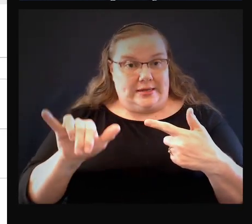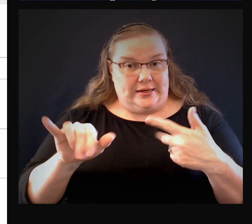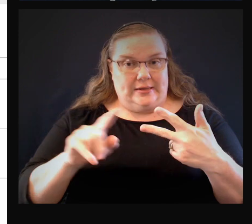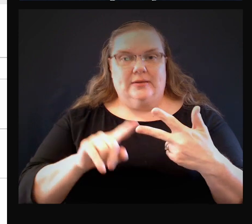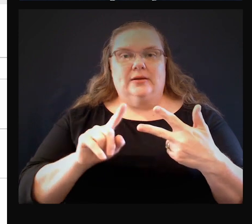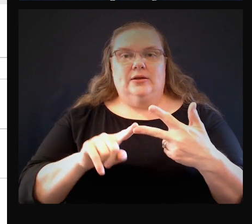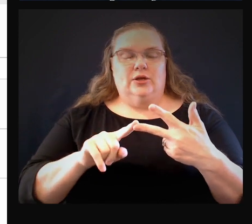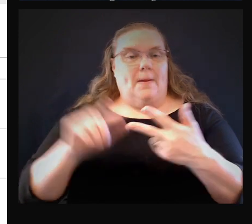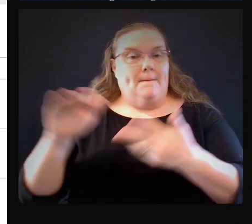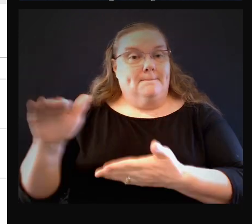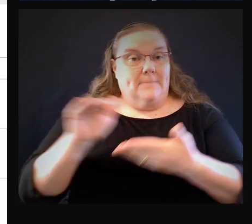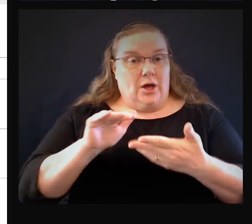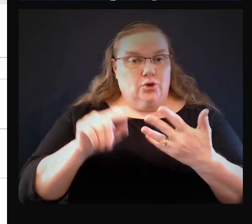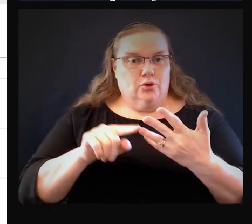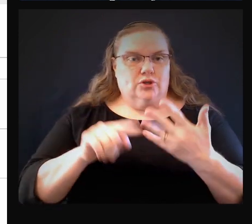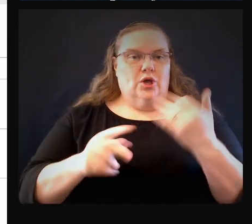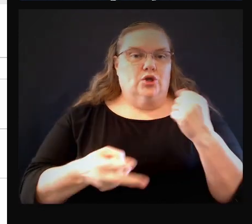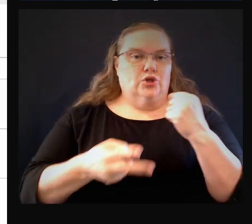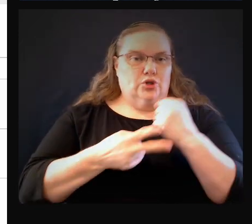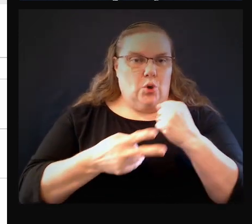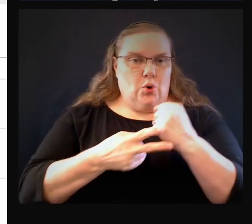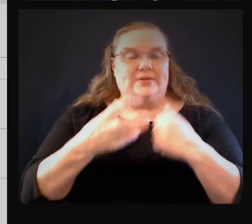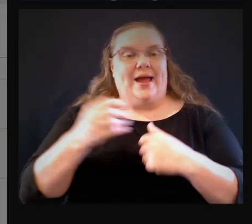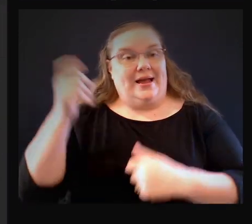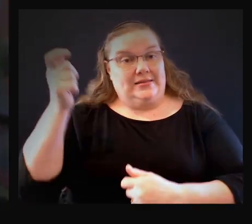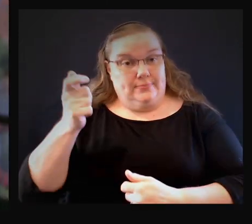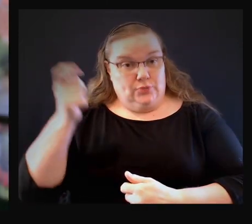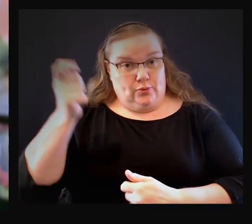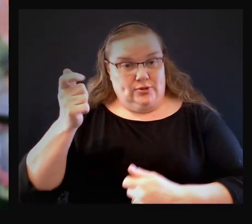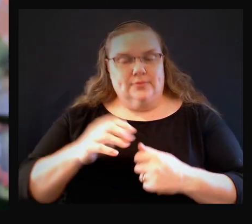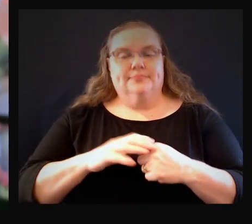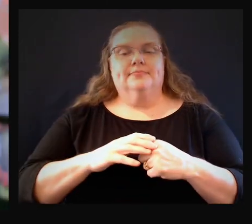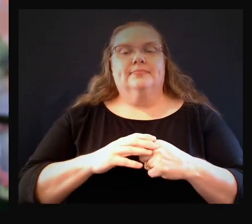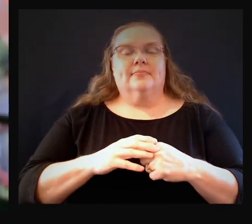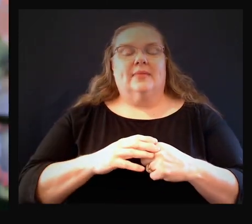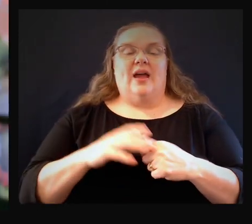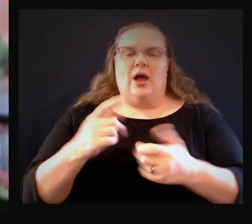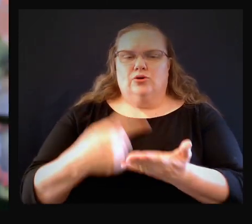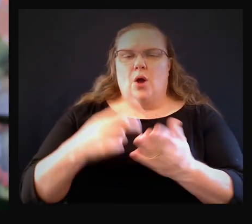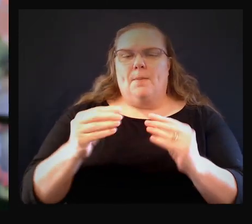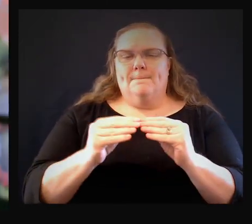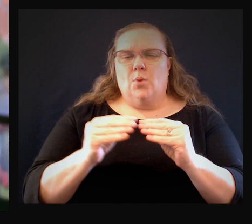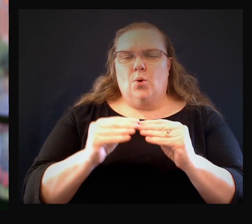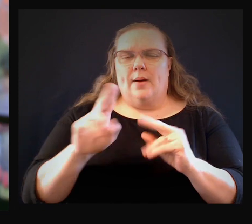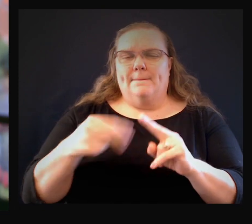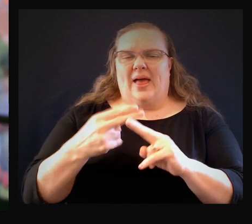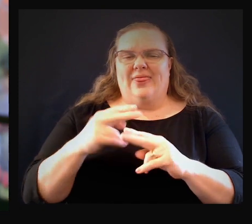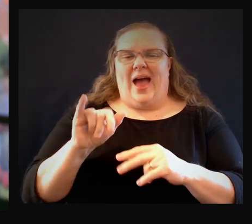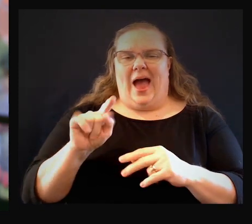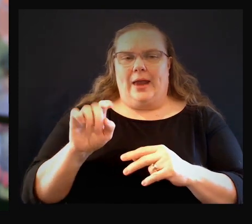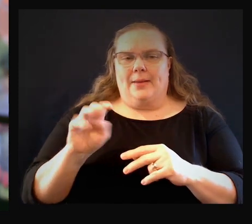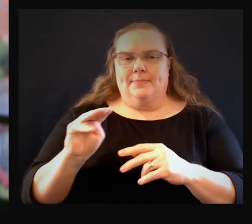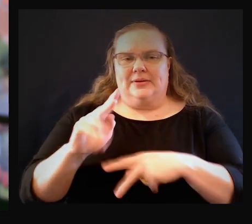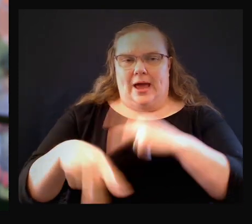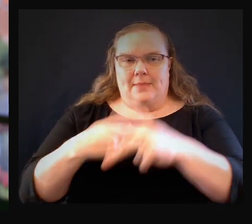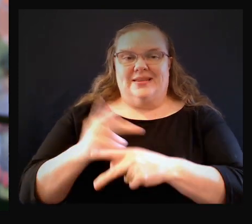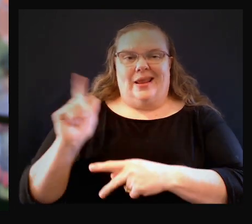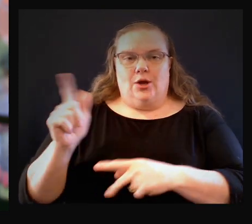Bundles, Stores and finally Subscriptions. I'll talk more about some of these item types later. But one of the big things you should know